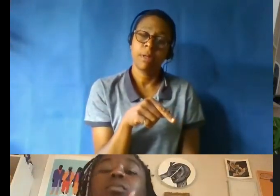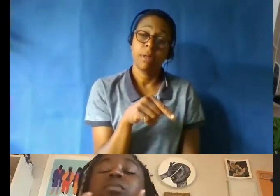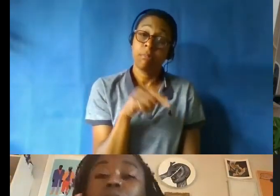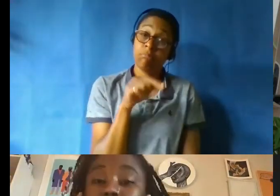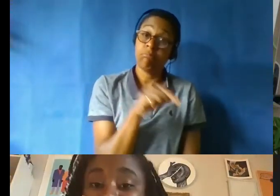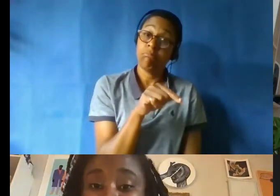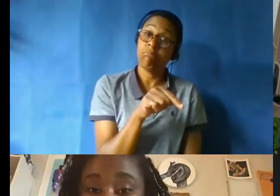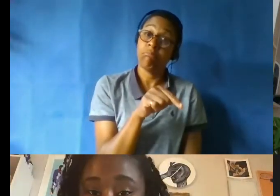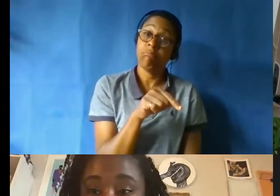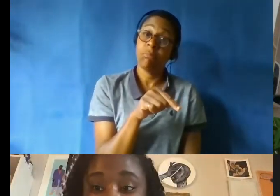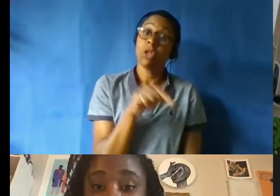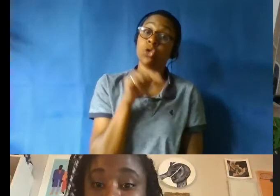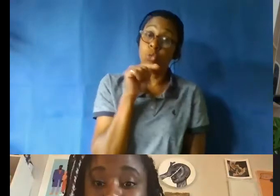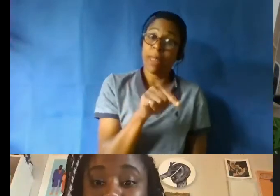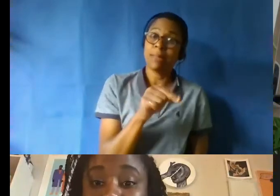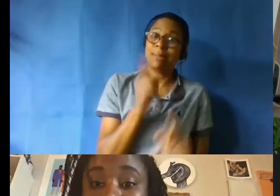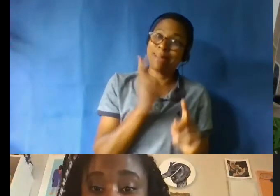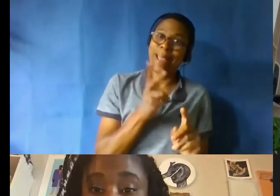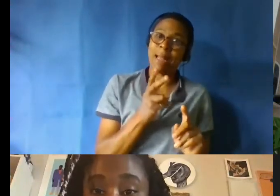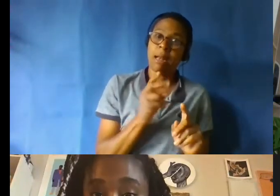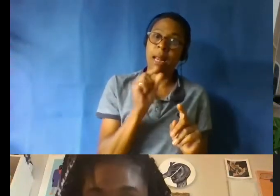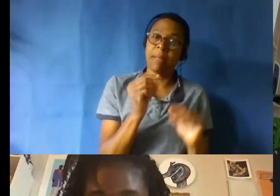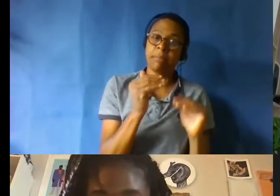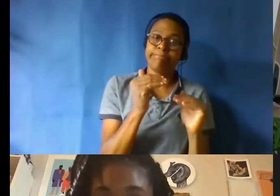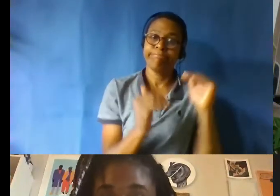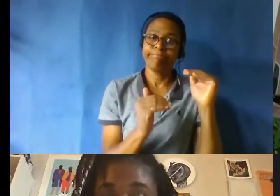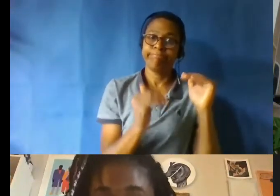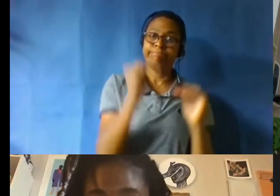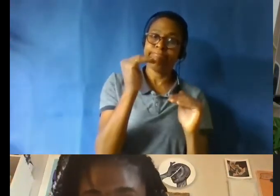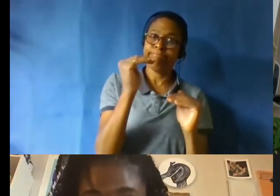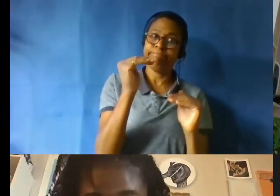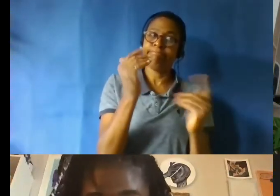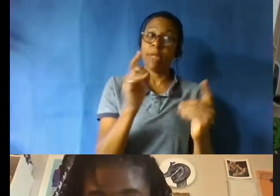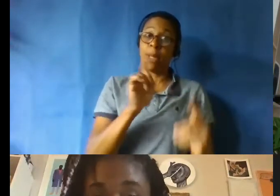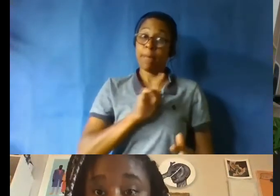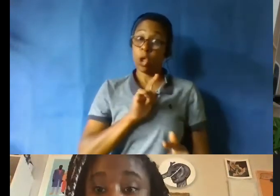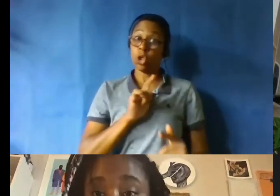differentiation it's kind of difficult because the United States and Mexico